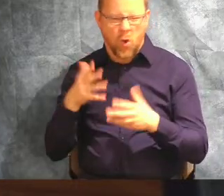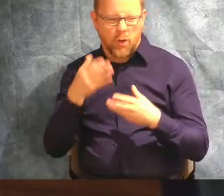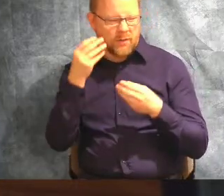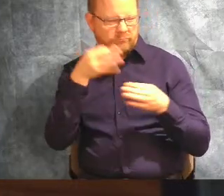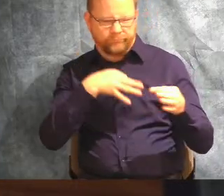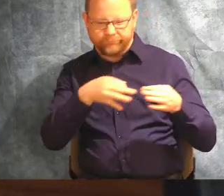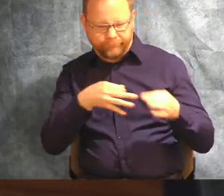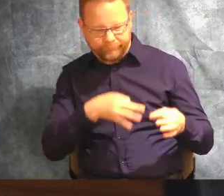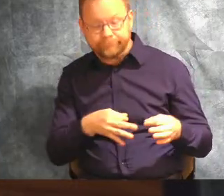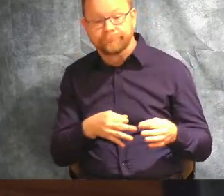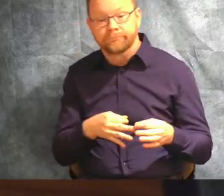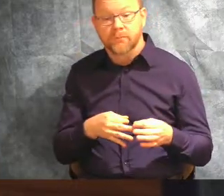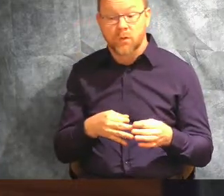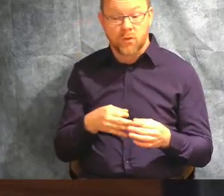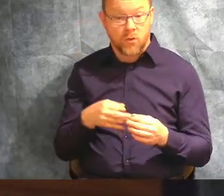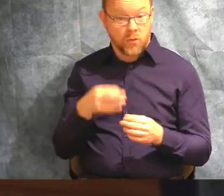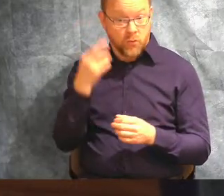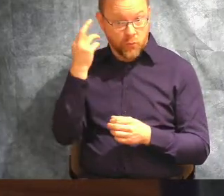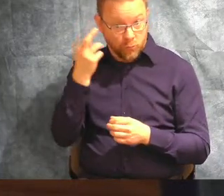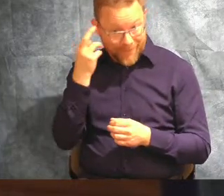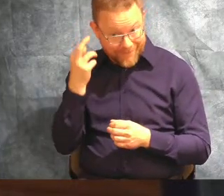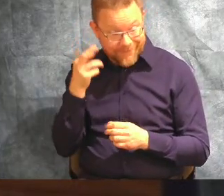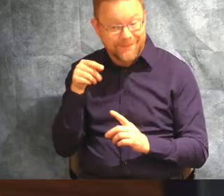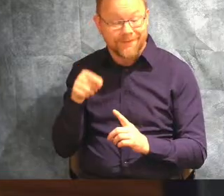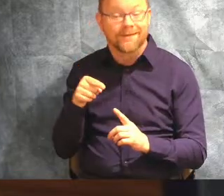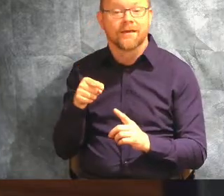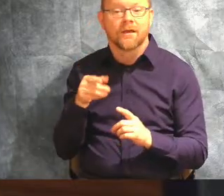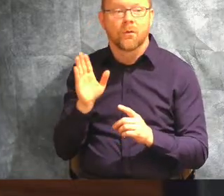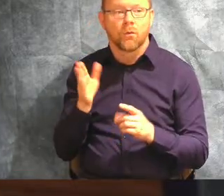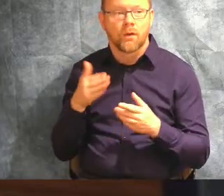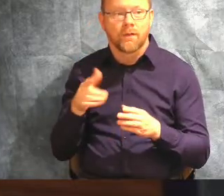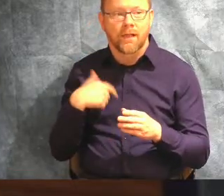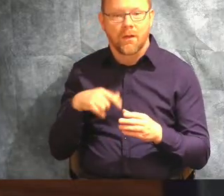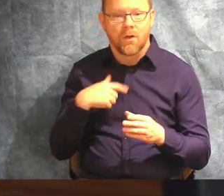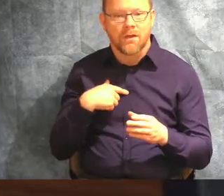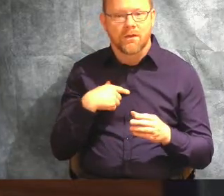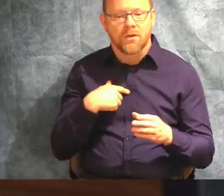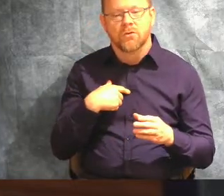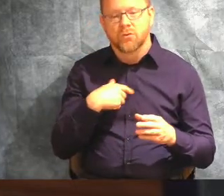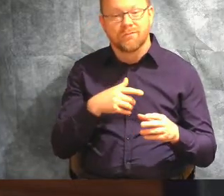the the main business case here is it will it will allow us to get out of a lease arrangement